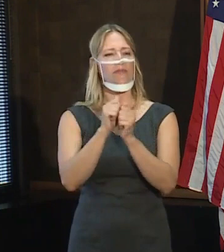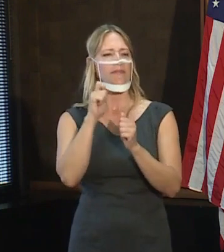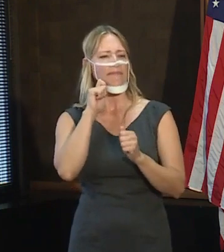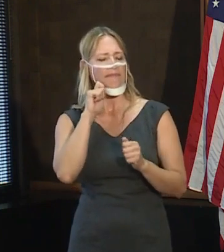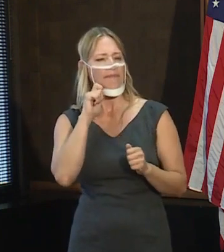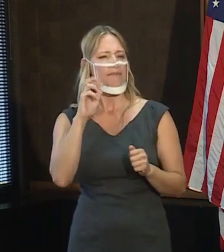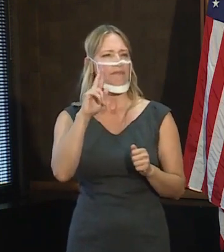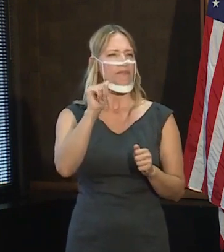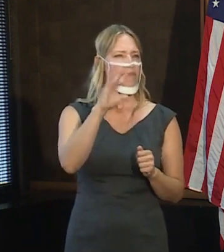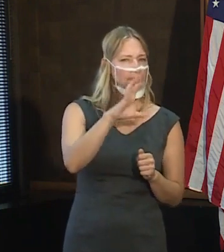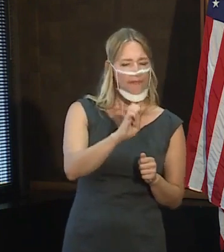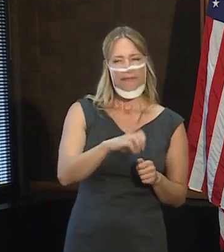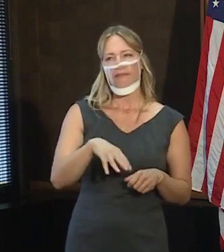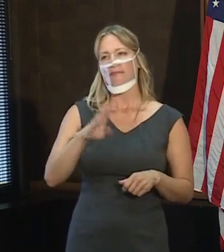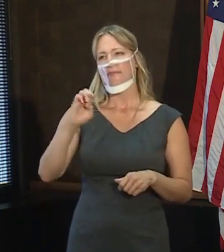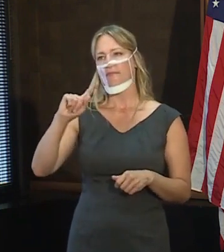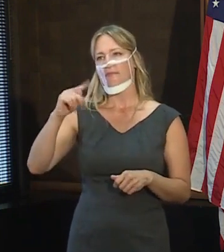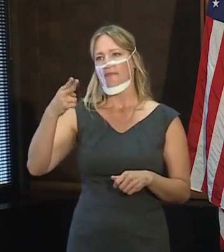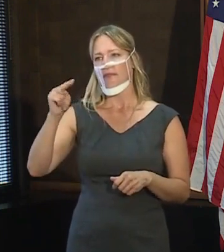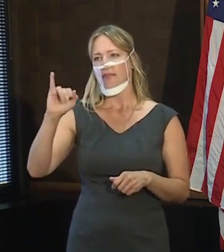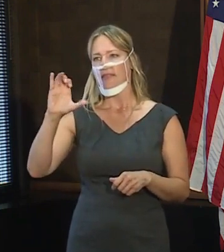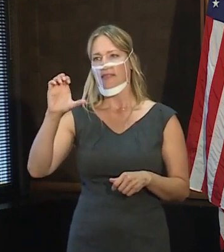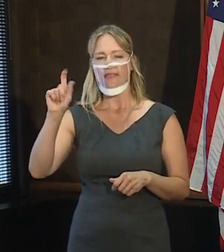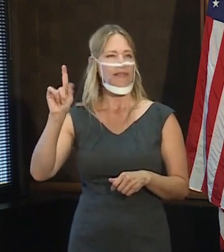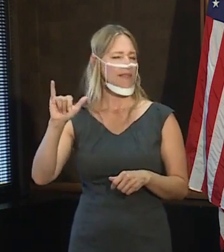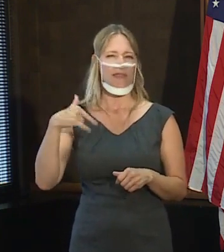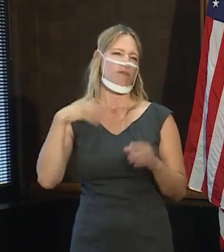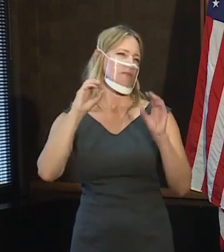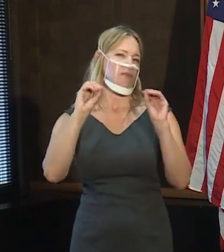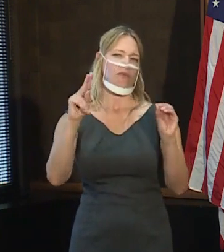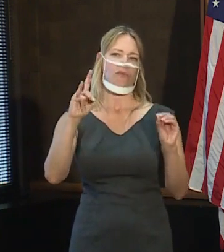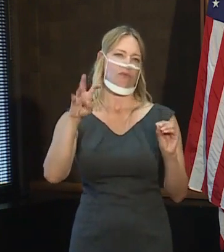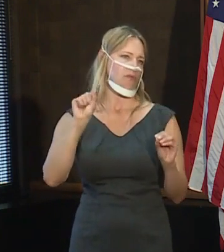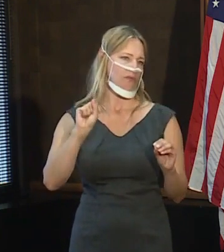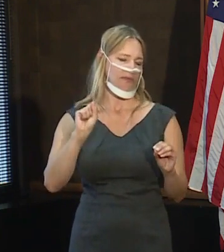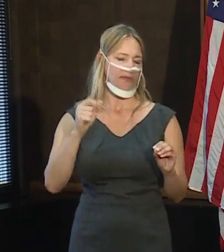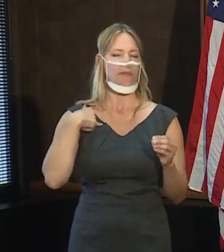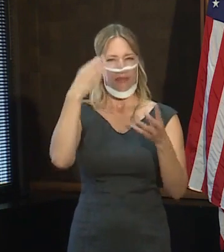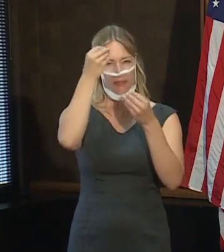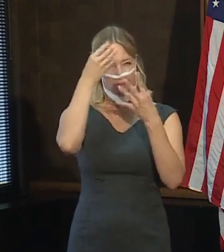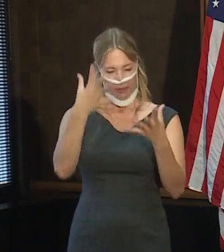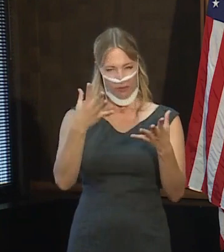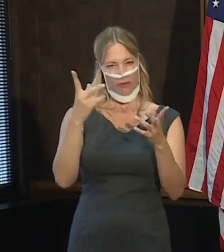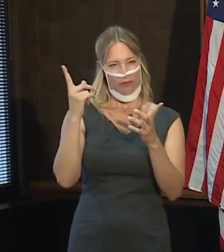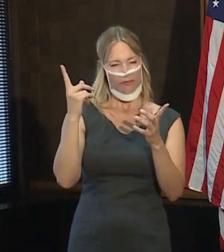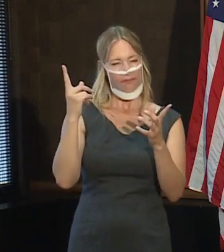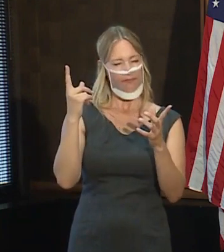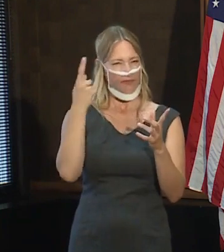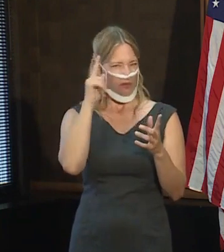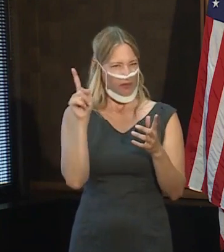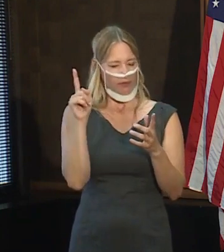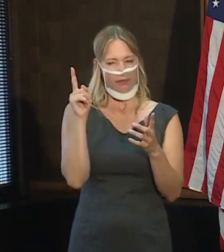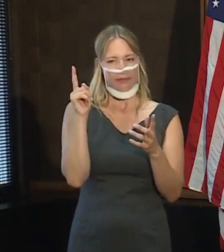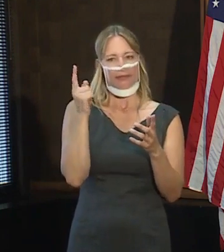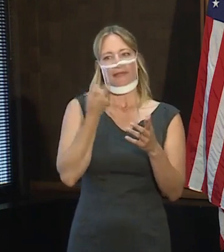YOUNGER AGE GROUPS WHEN WE LOOK AT RACE AND ETHNICITY. I DON’T REALLY HAVE ANY NEWS FOR YOU.